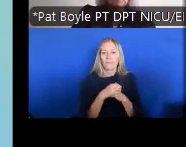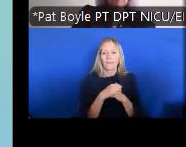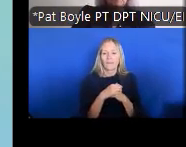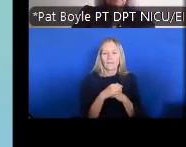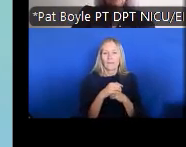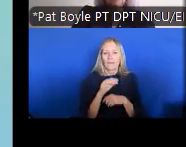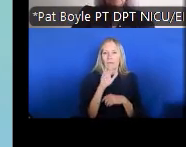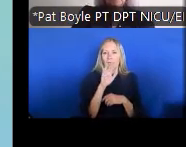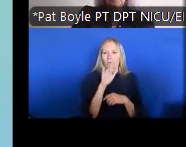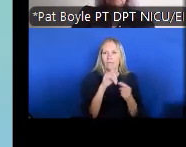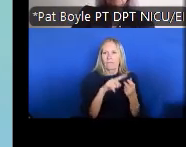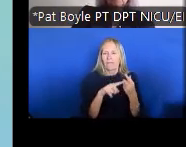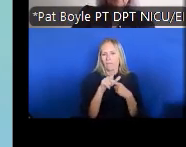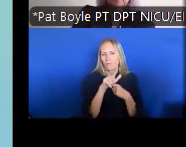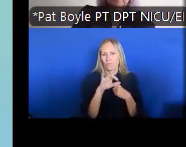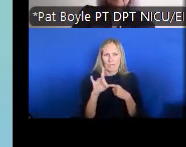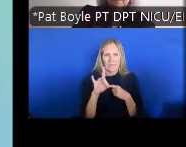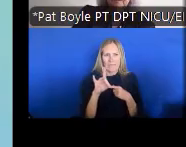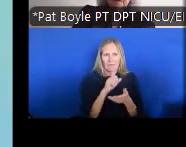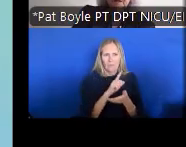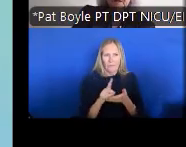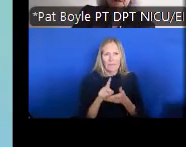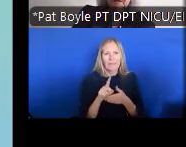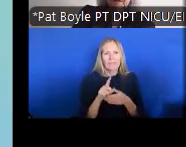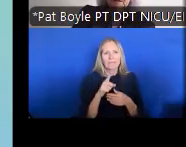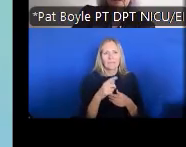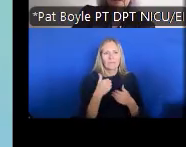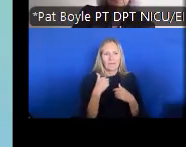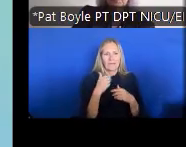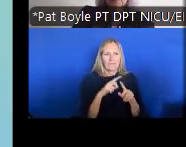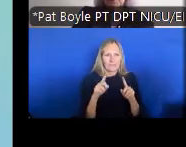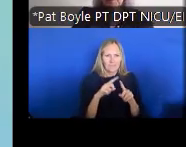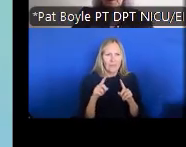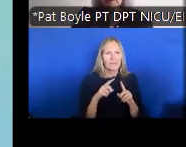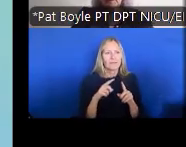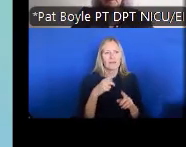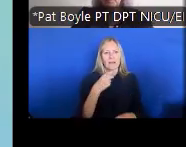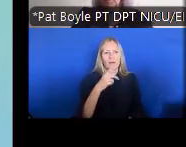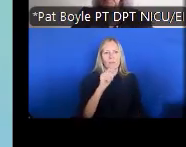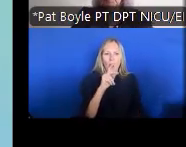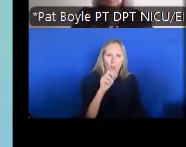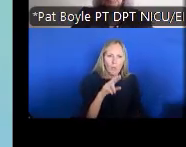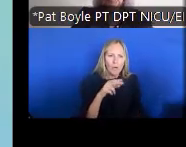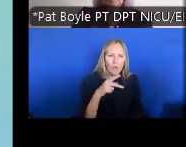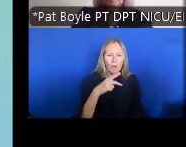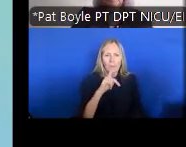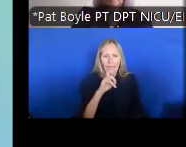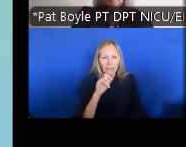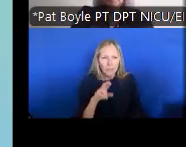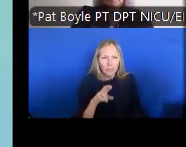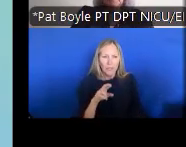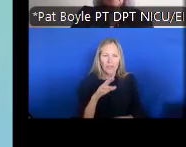28 weeks we have a Palmar plantar and gallant reflexes, which are touch reflexes. Rooting is emerging, and again,